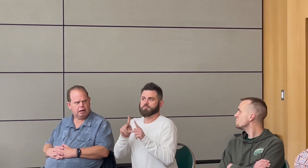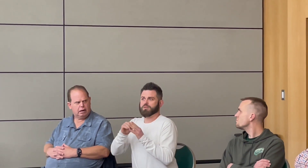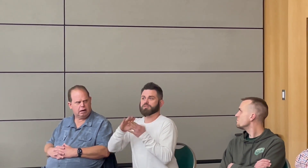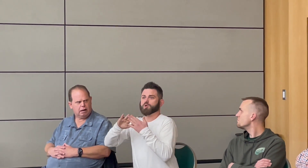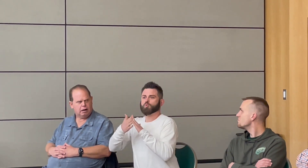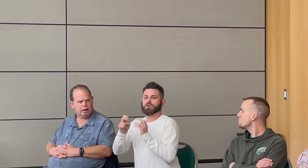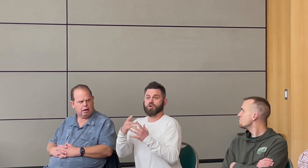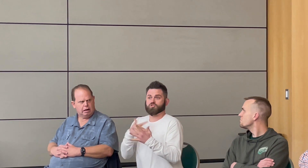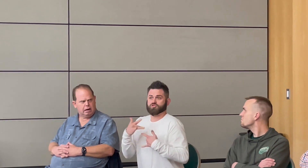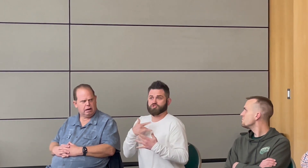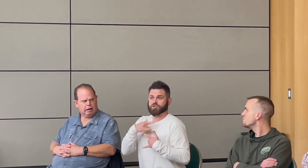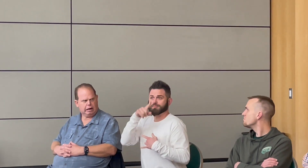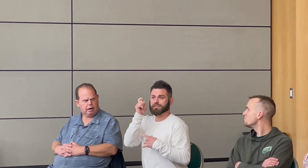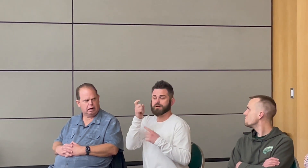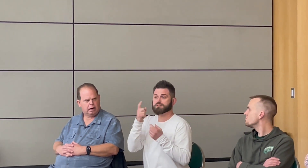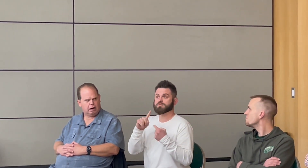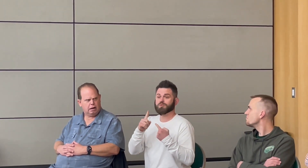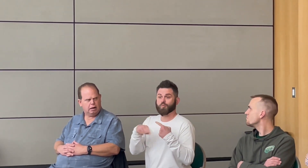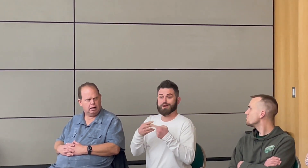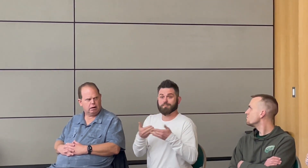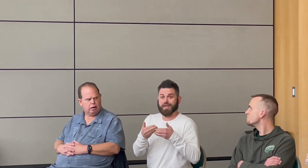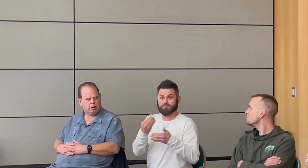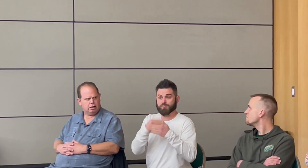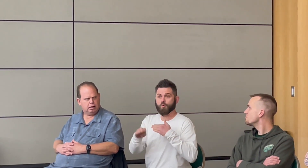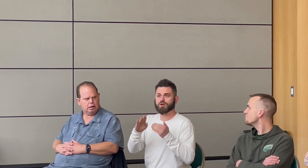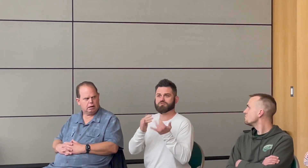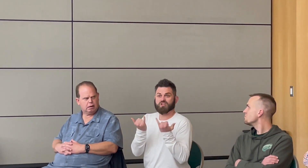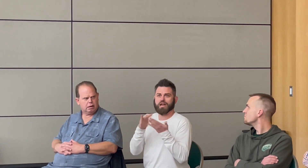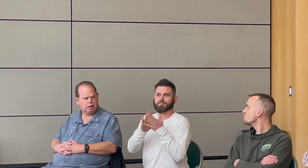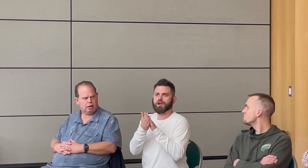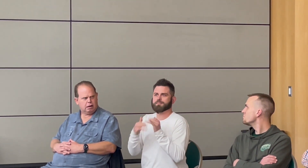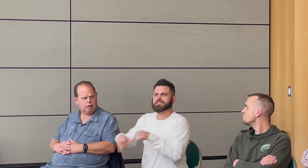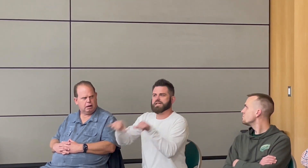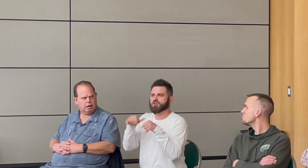that a lot of death people in the community are concerned because when a baby is born